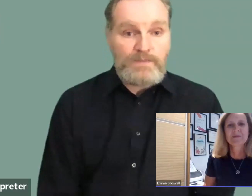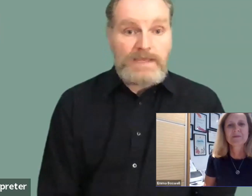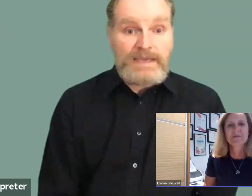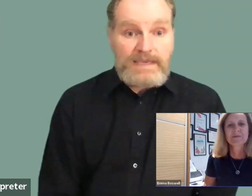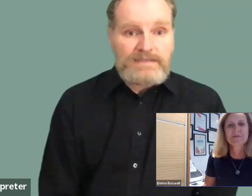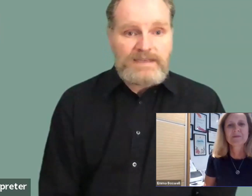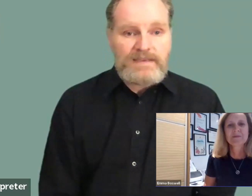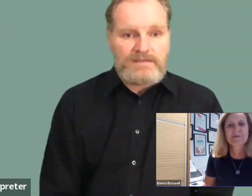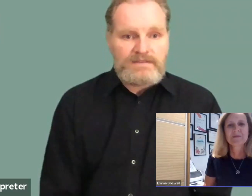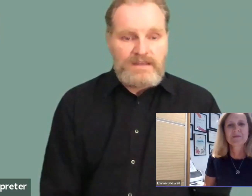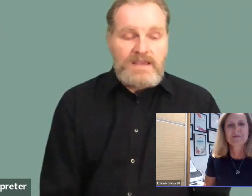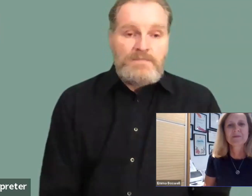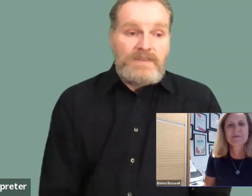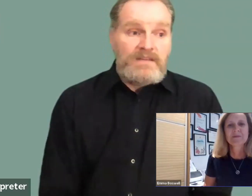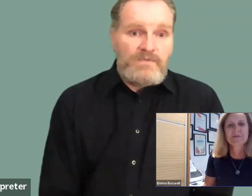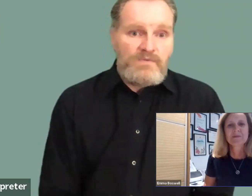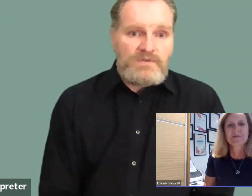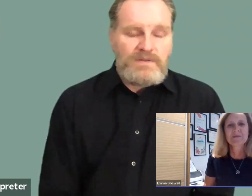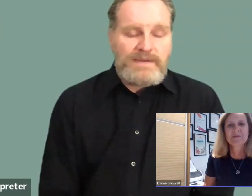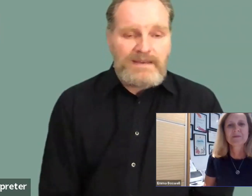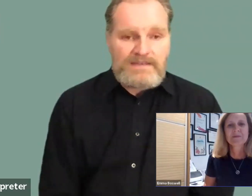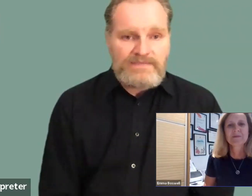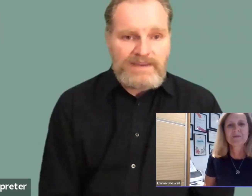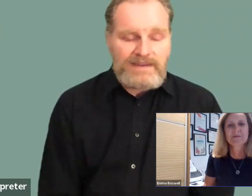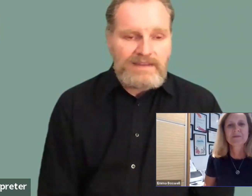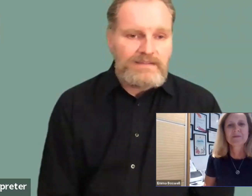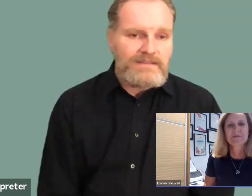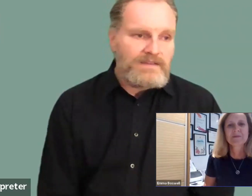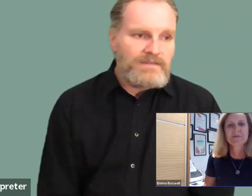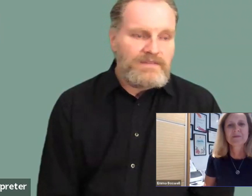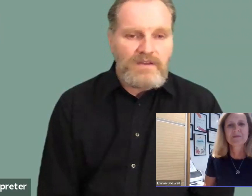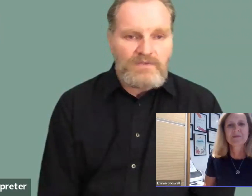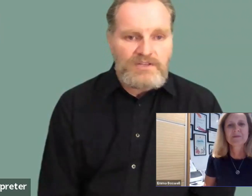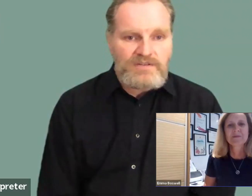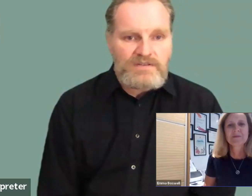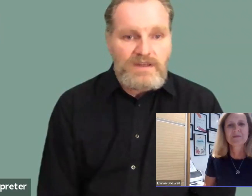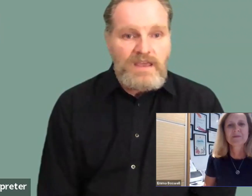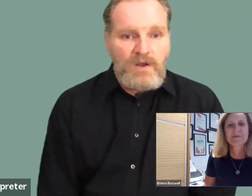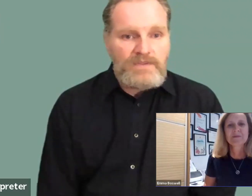have been keen skiers, but then have thought, “Well, my eyes are failing, the conditions on